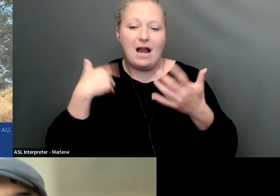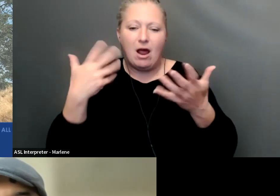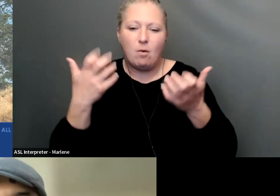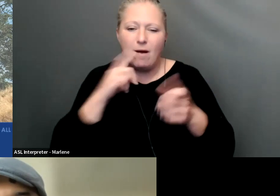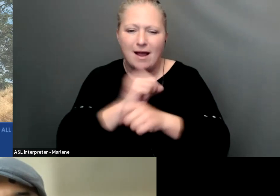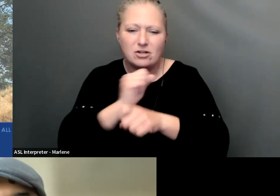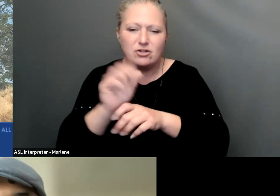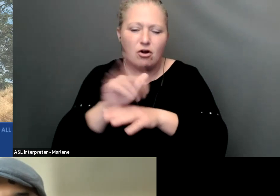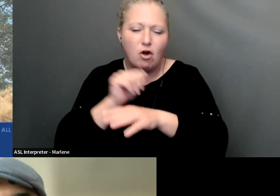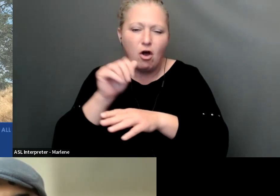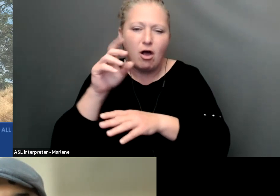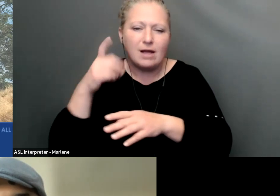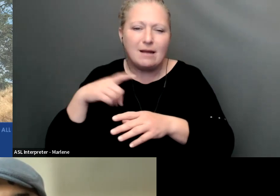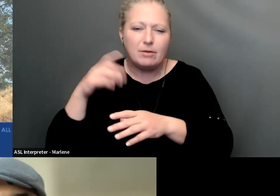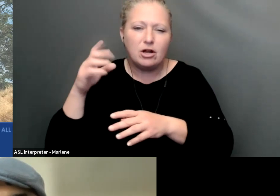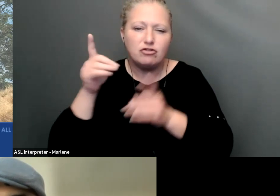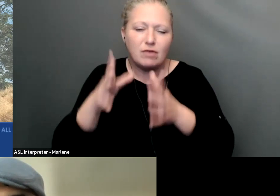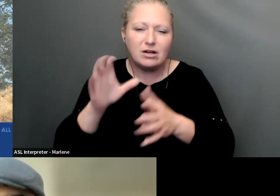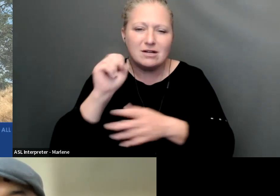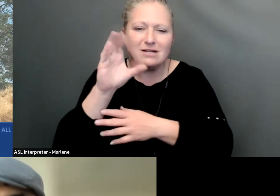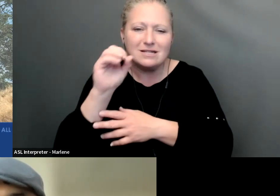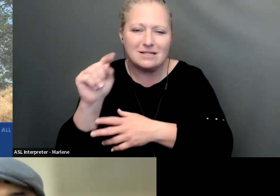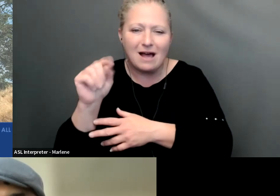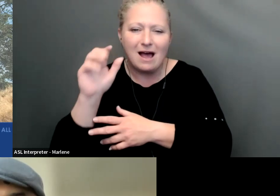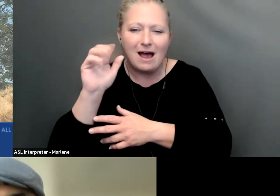actually call on Deputy Director Scott Adams, of the office of Broadband Digital Literacy,